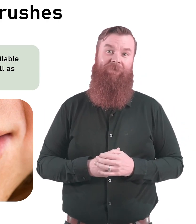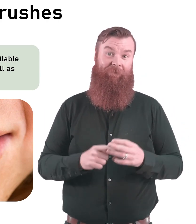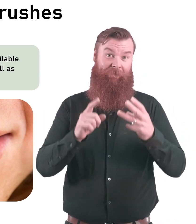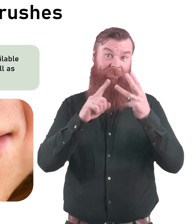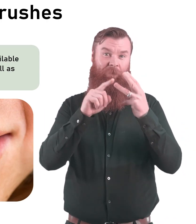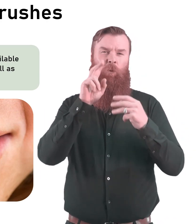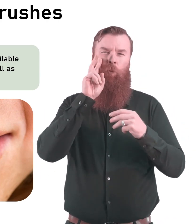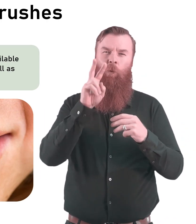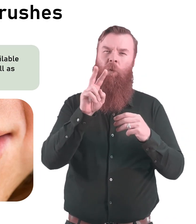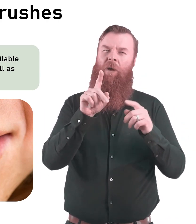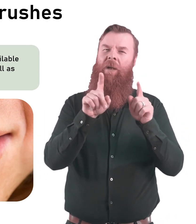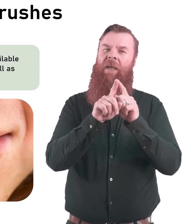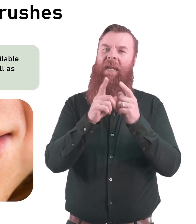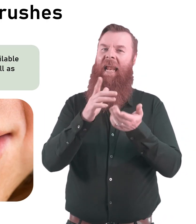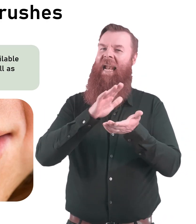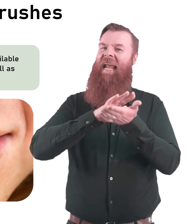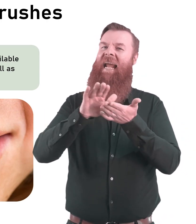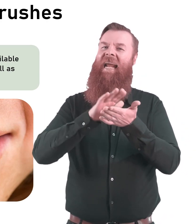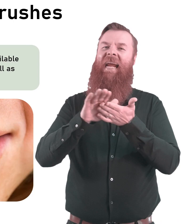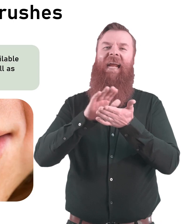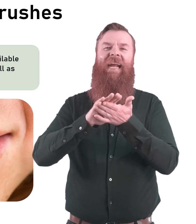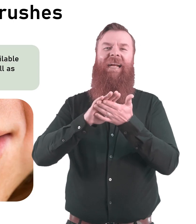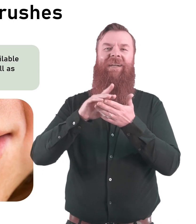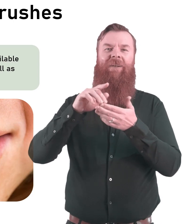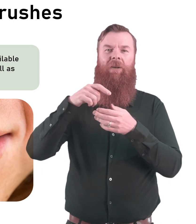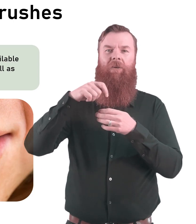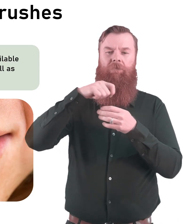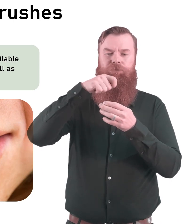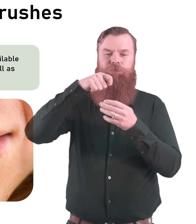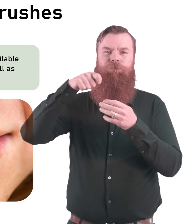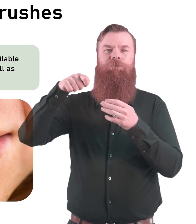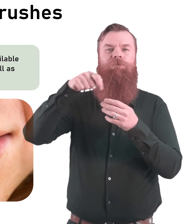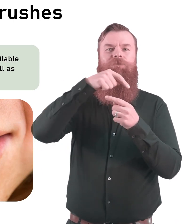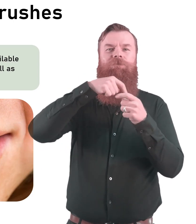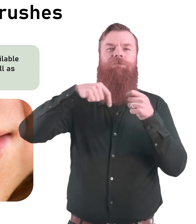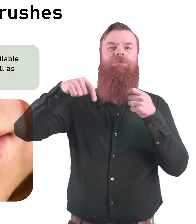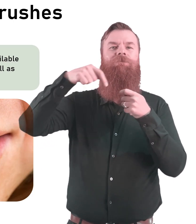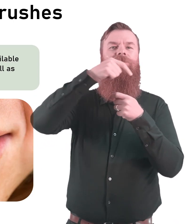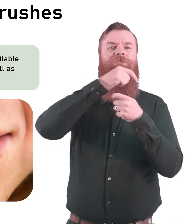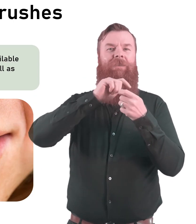These tools look like a tiny bottle brush attached to a short handle.